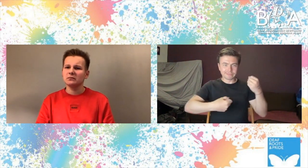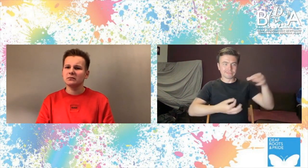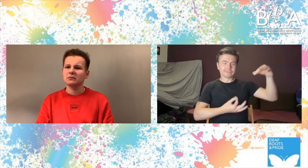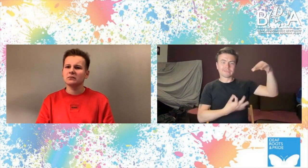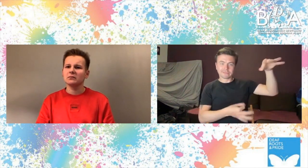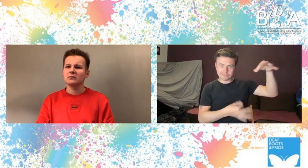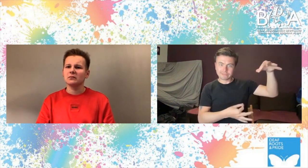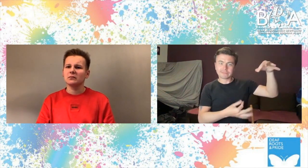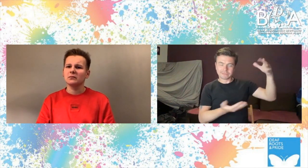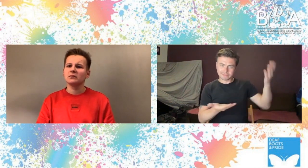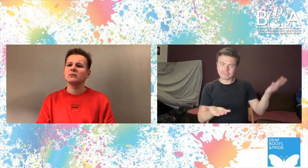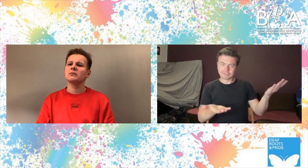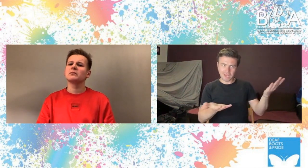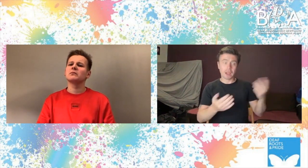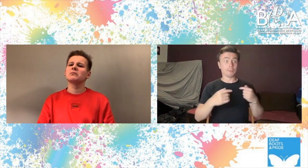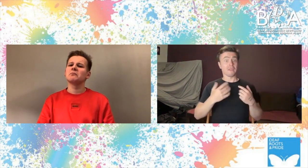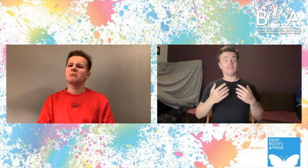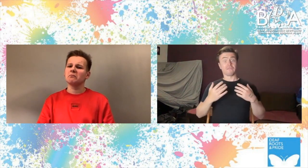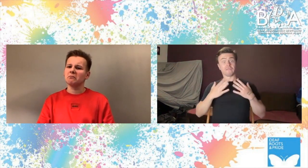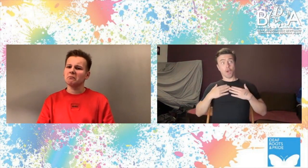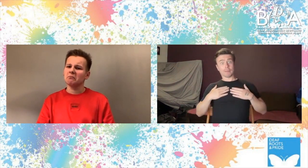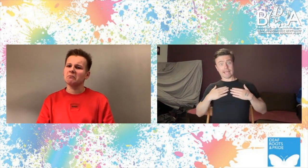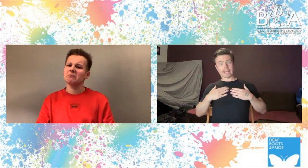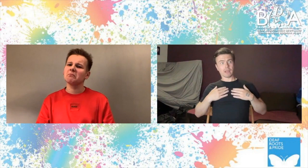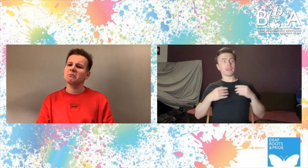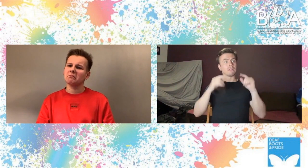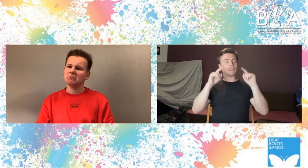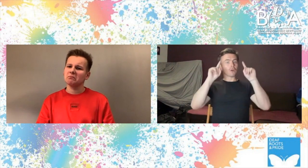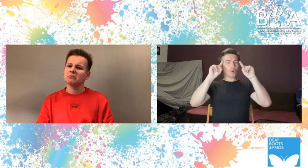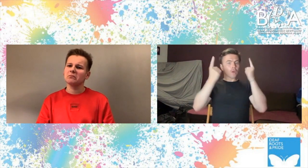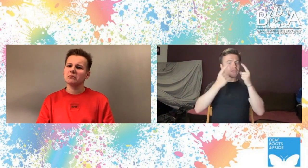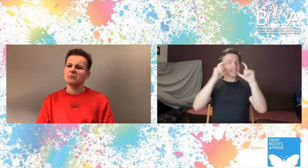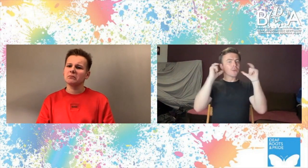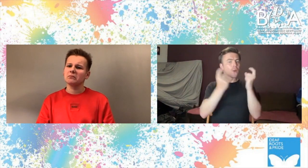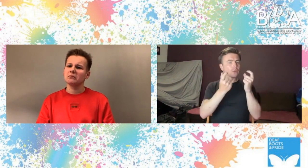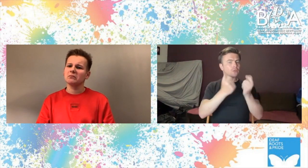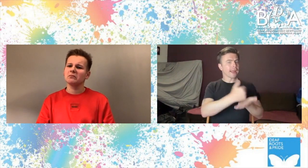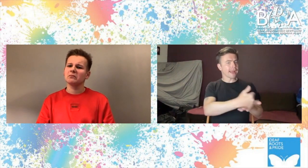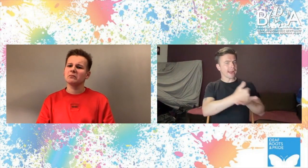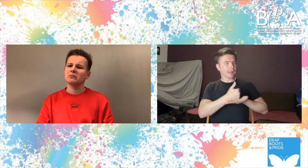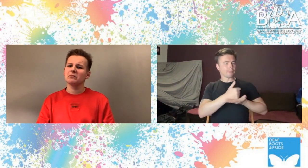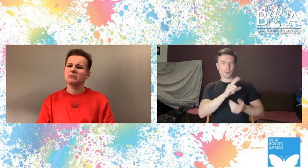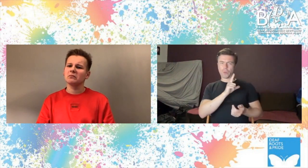done degrees, and got qualifications. For me, I think that route was best